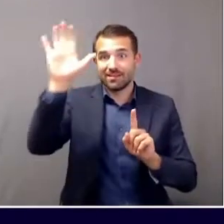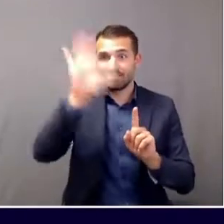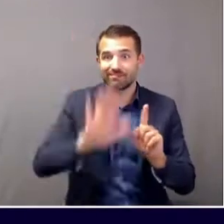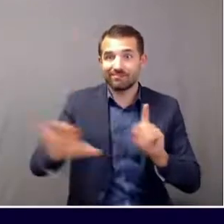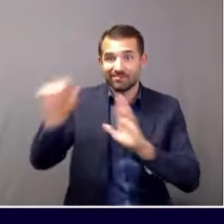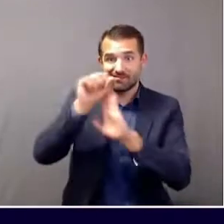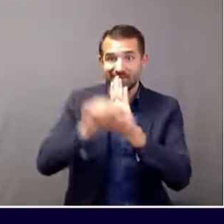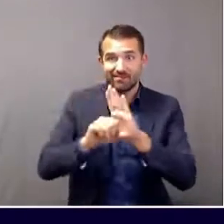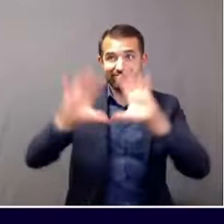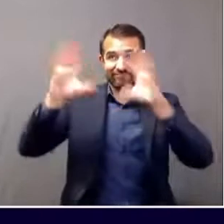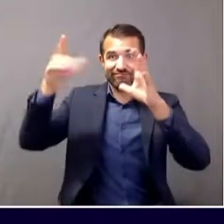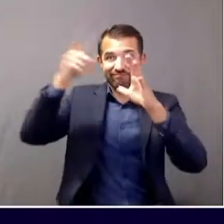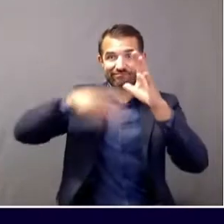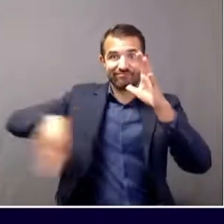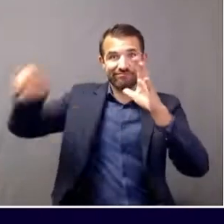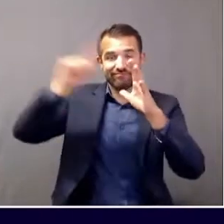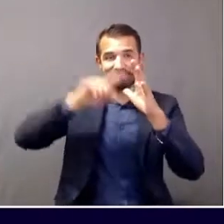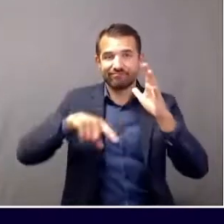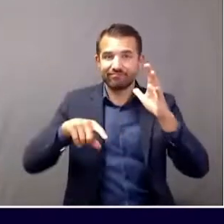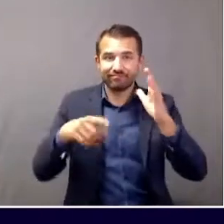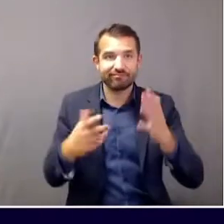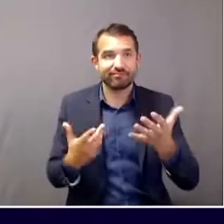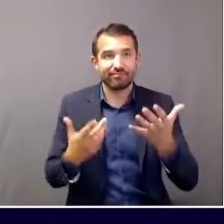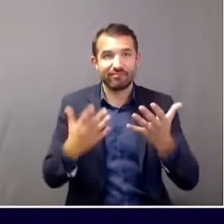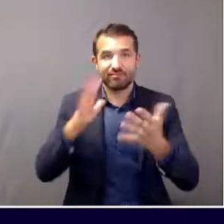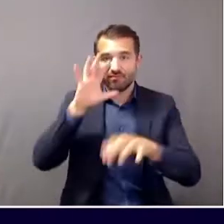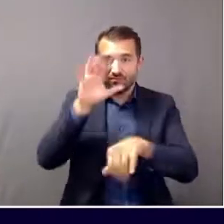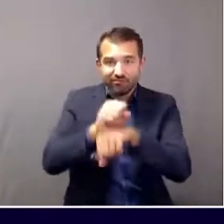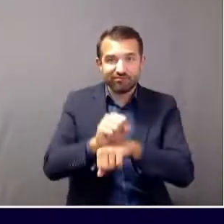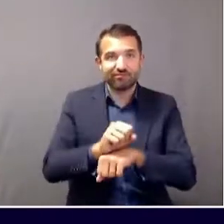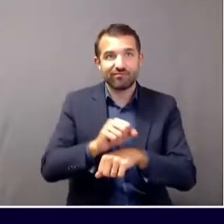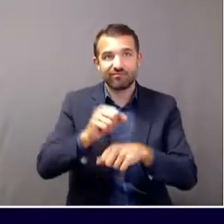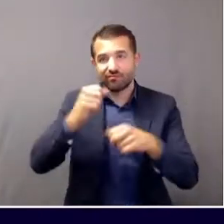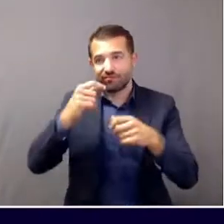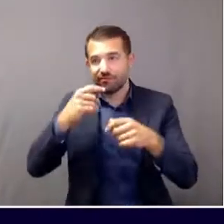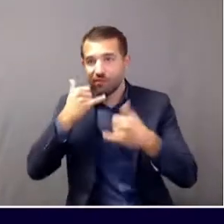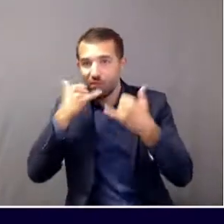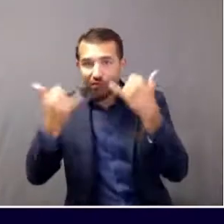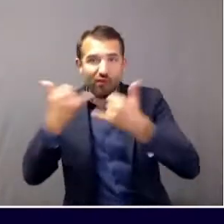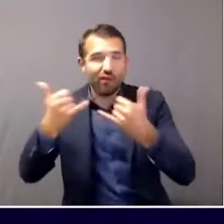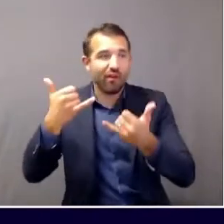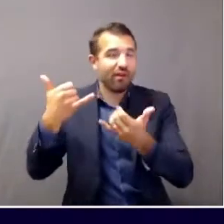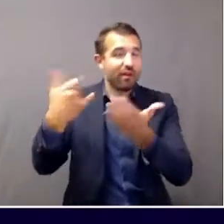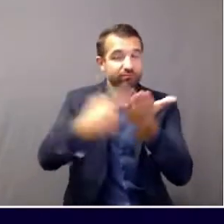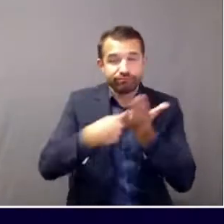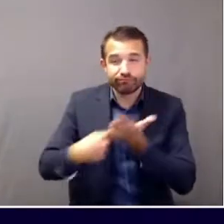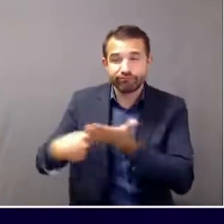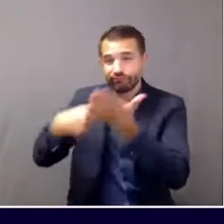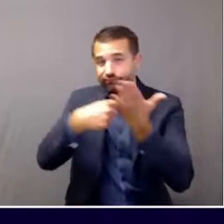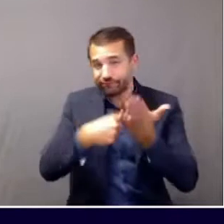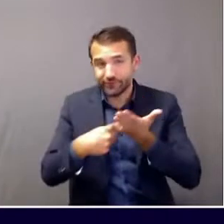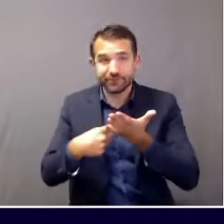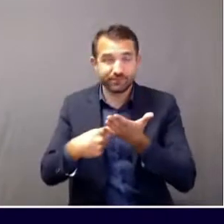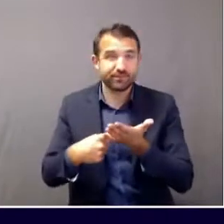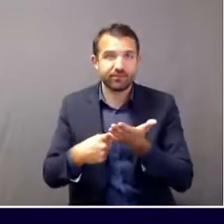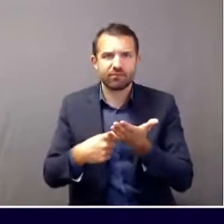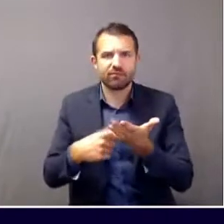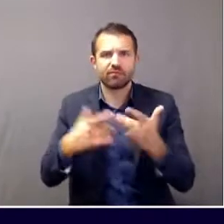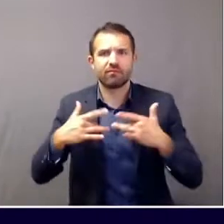call a call rather a scheduled call to discuss what's happening